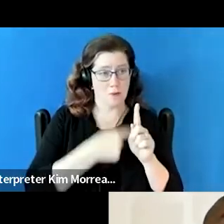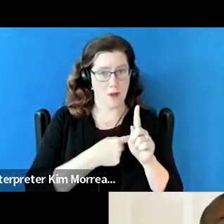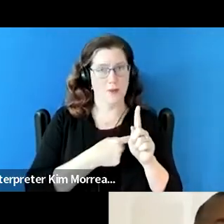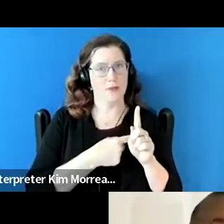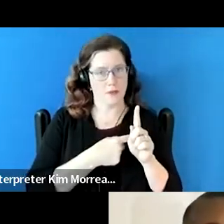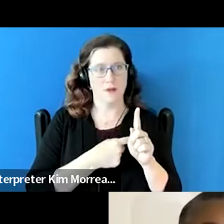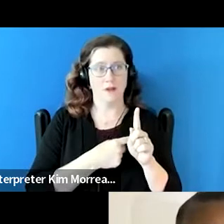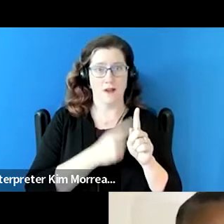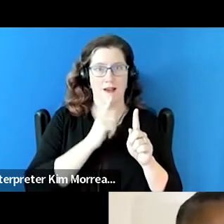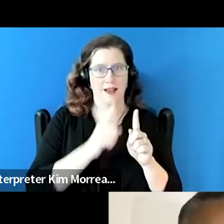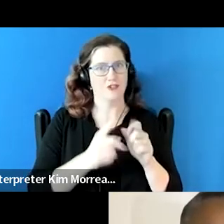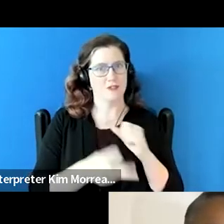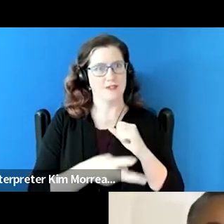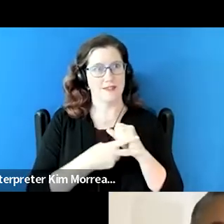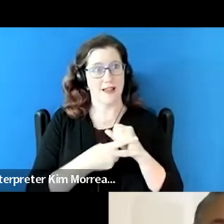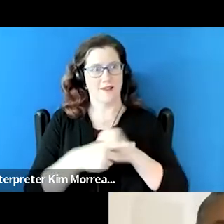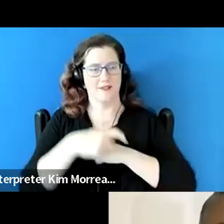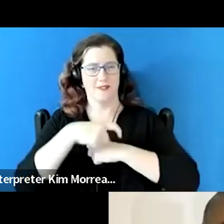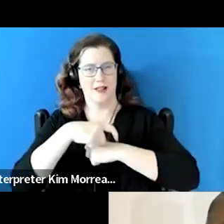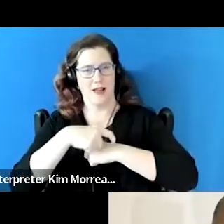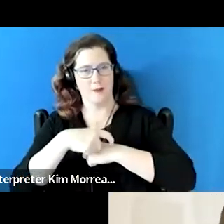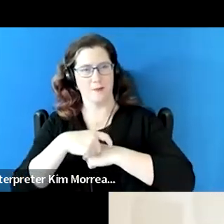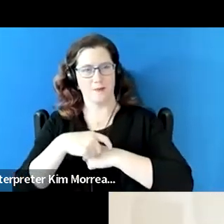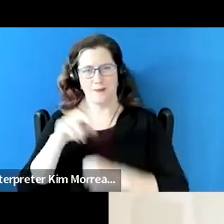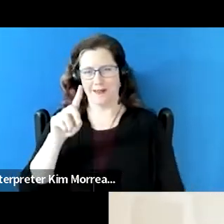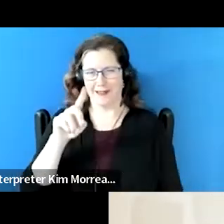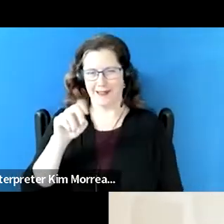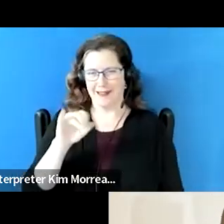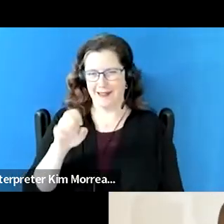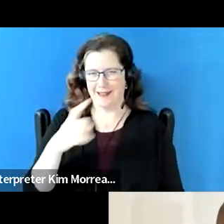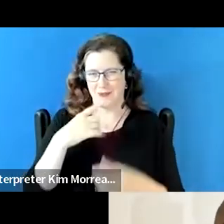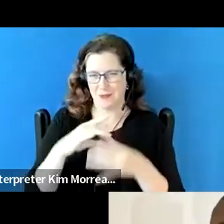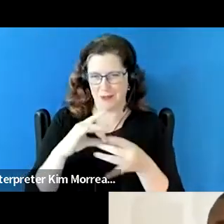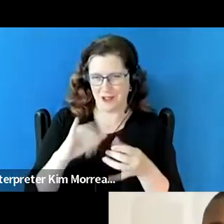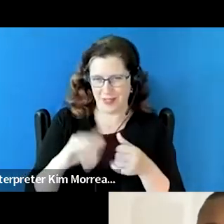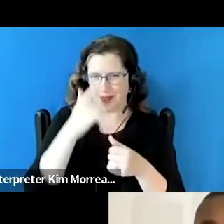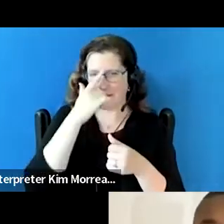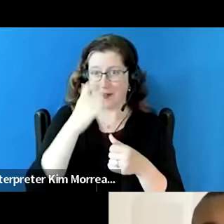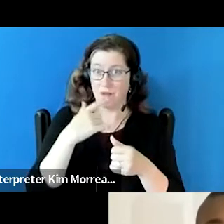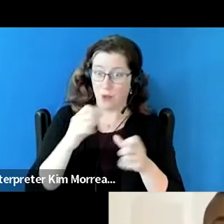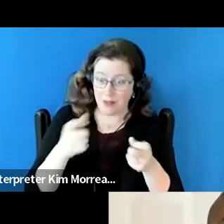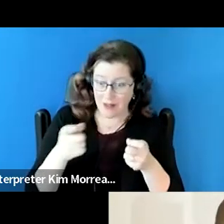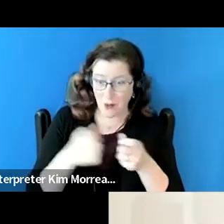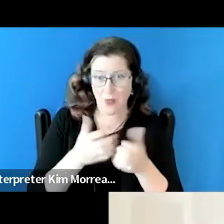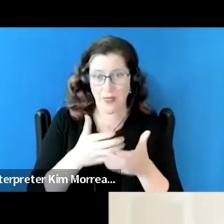saves us some time, right. And Denise, you were saying that because if you're able to deal with things and address issues,